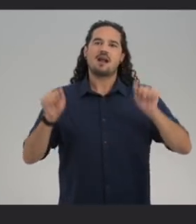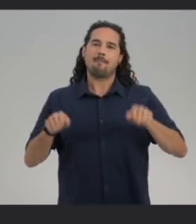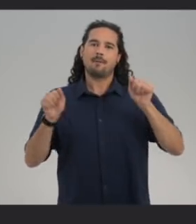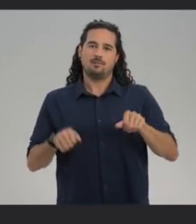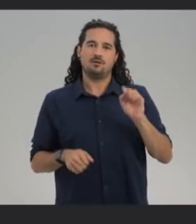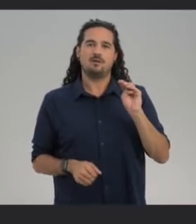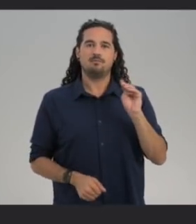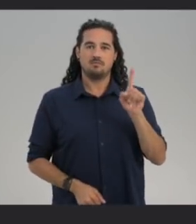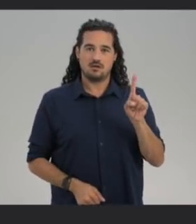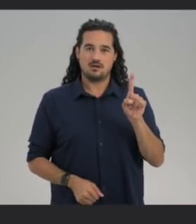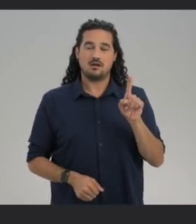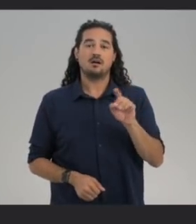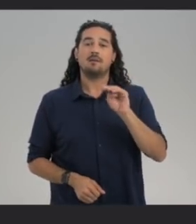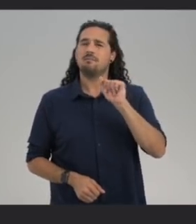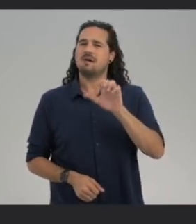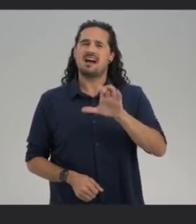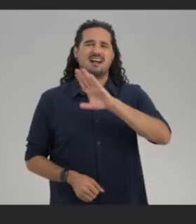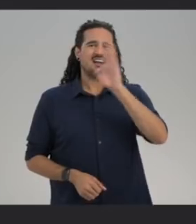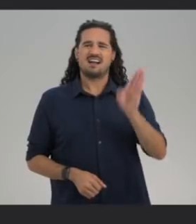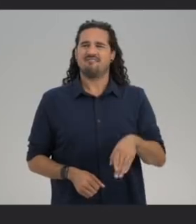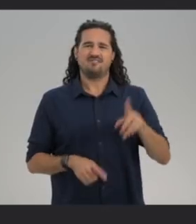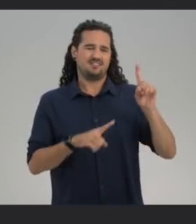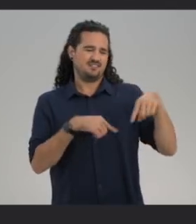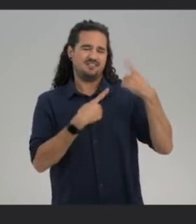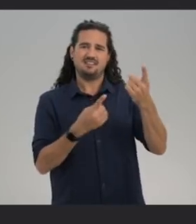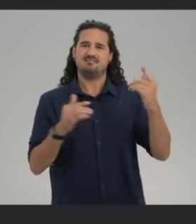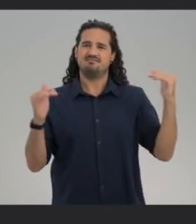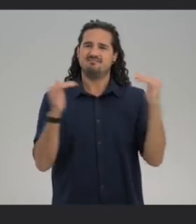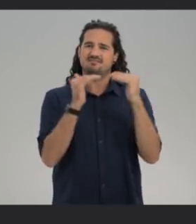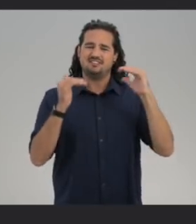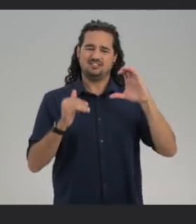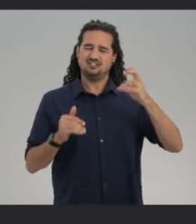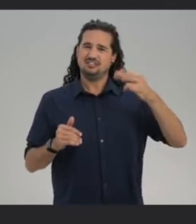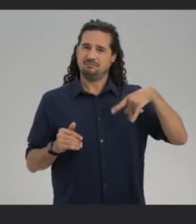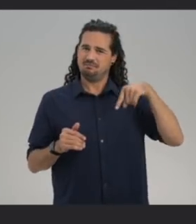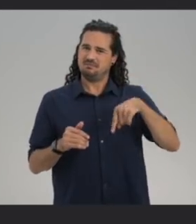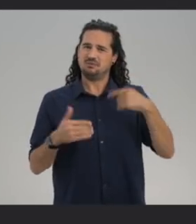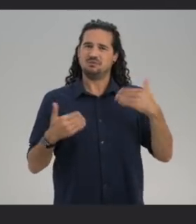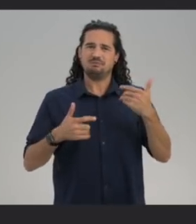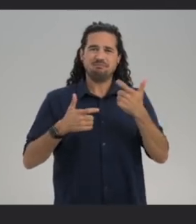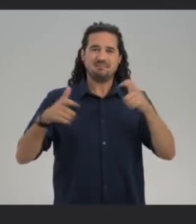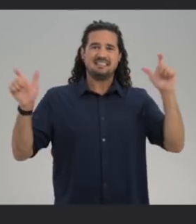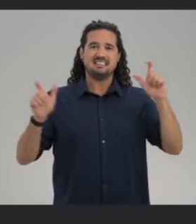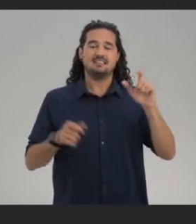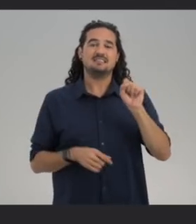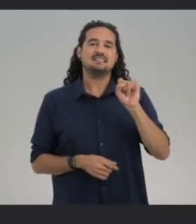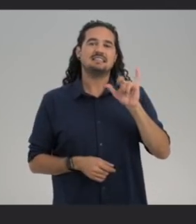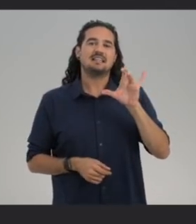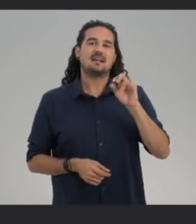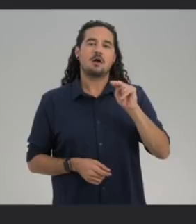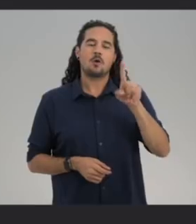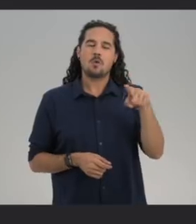The Mac has never had a chip upgrade this profound. But the silicon is only part of the story.